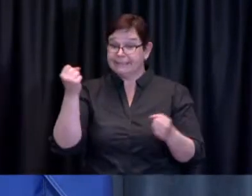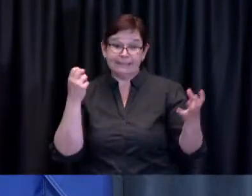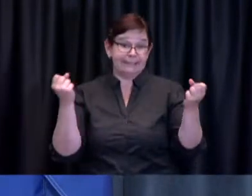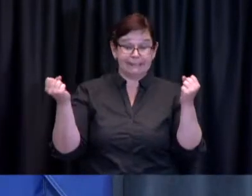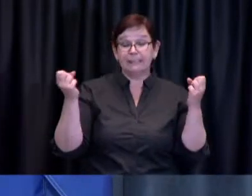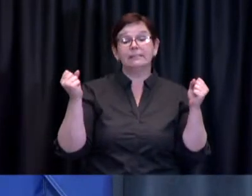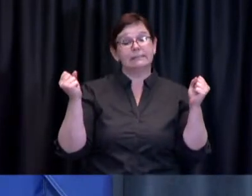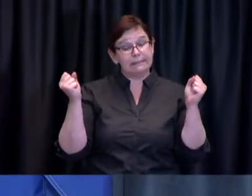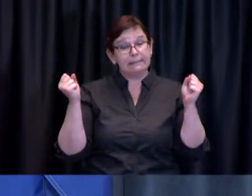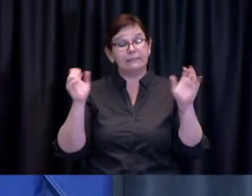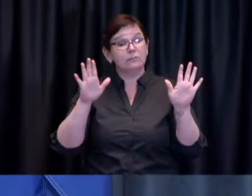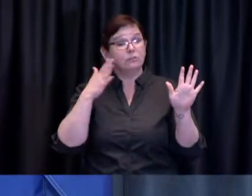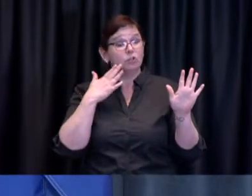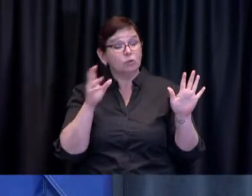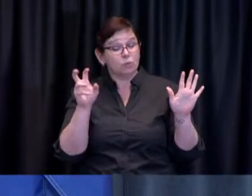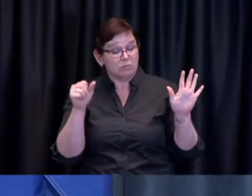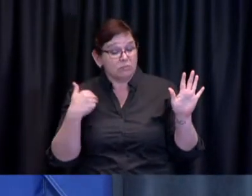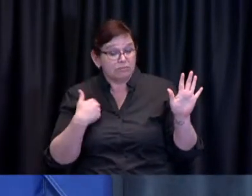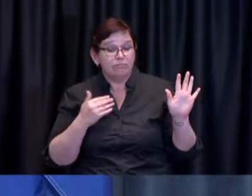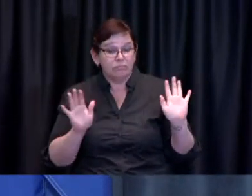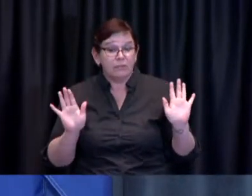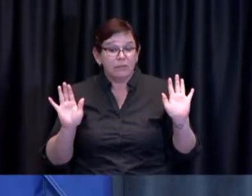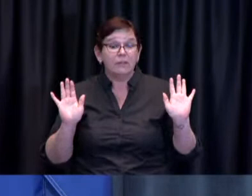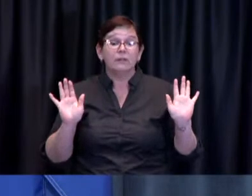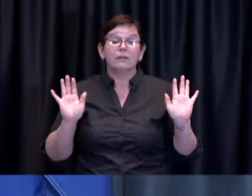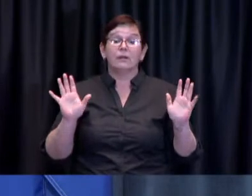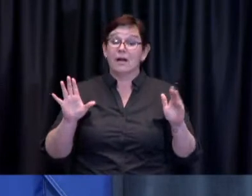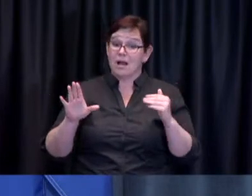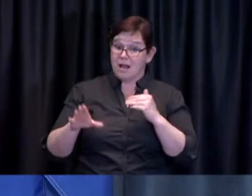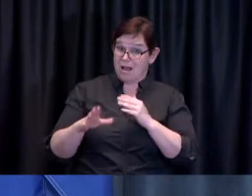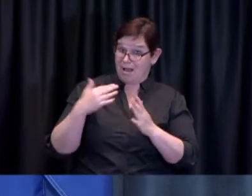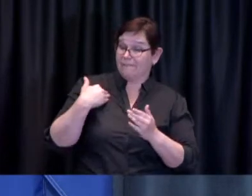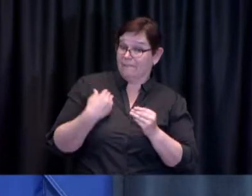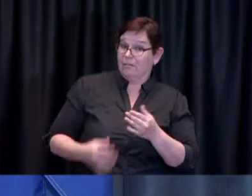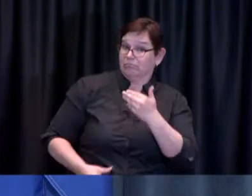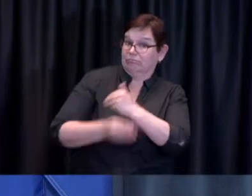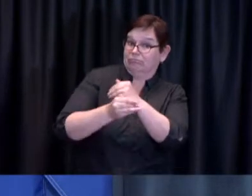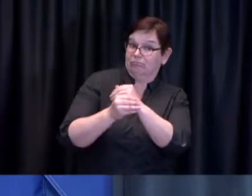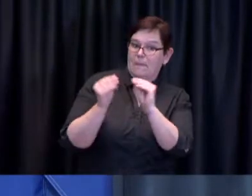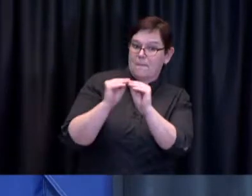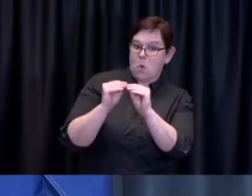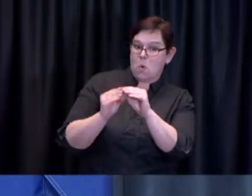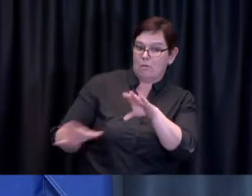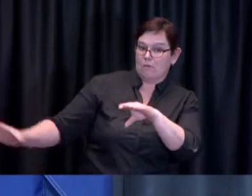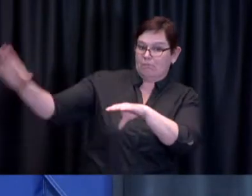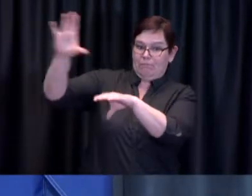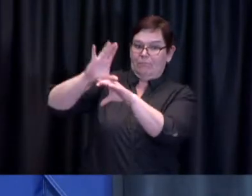able to open additional appointment blocks uh for three for three week long periods in June